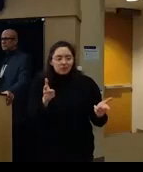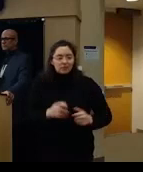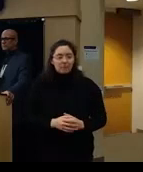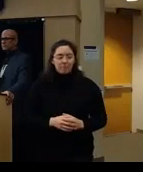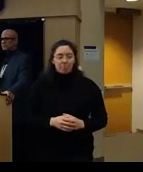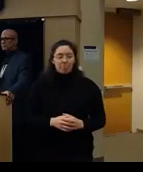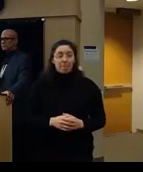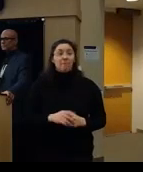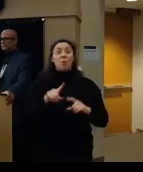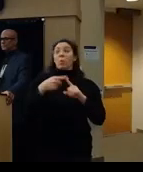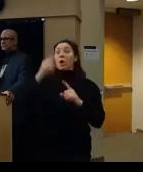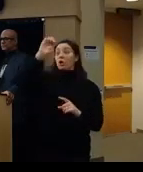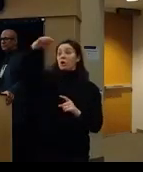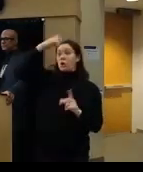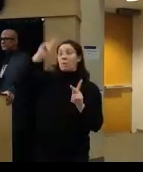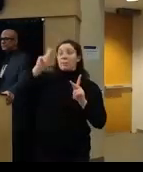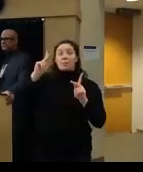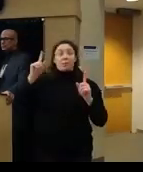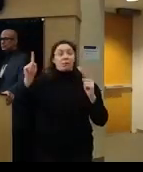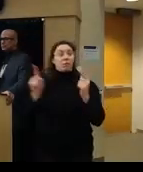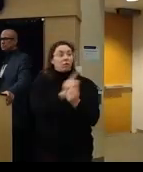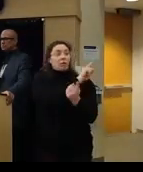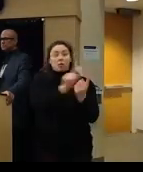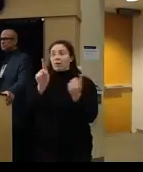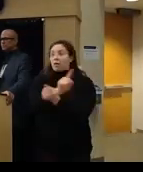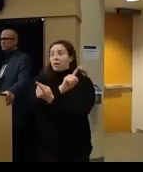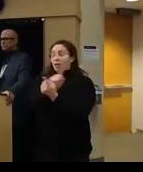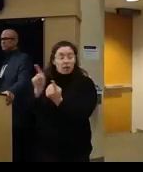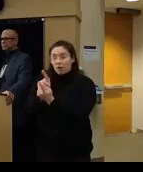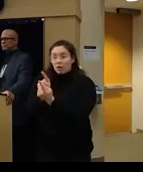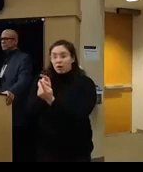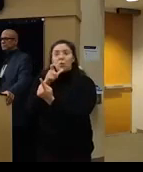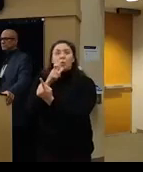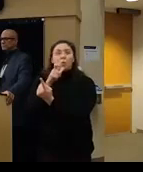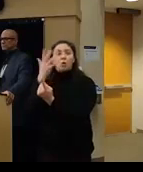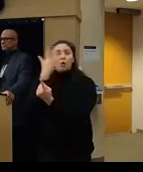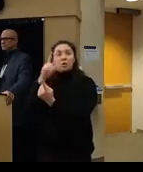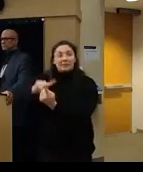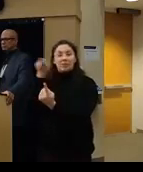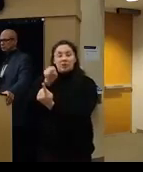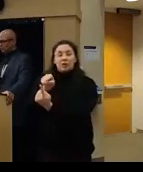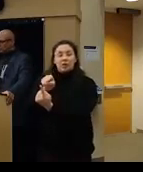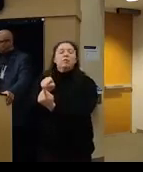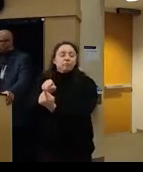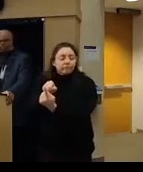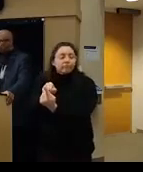when Europeans come in contact with any people who are different for themselves by any criteria